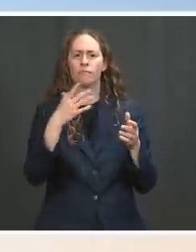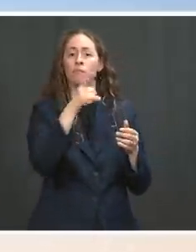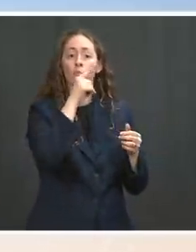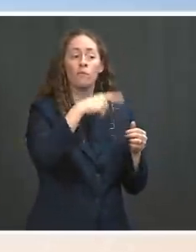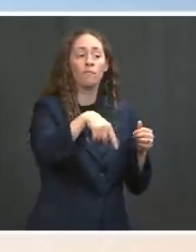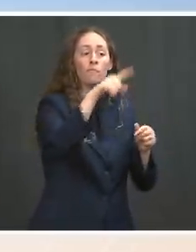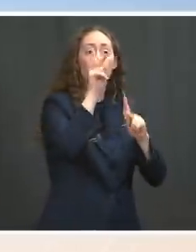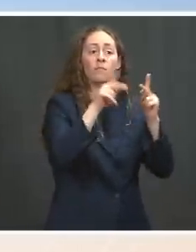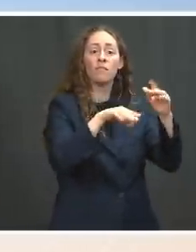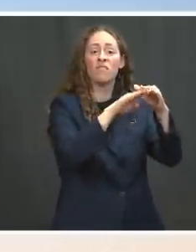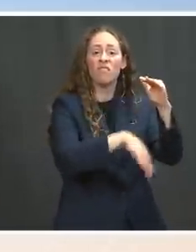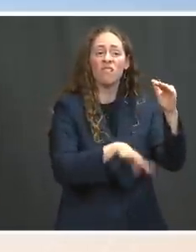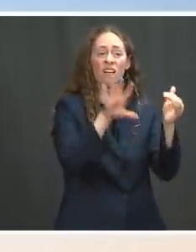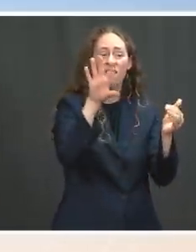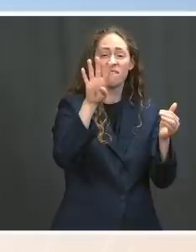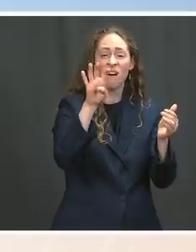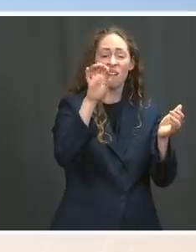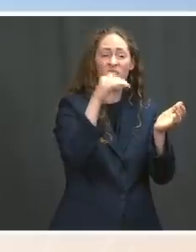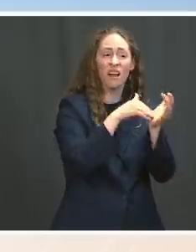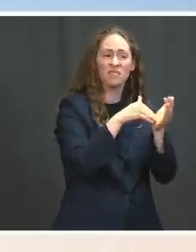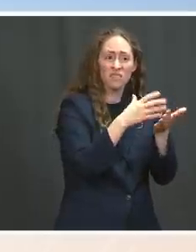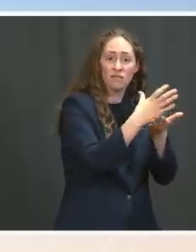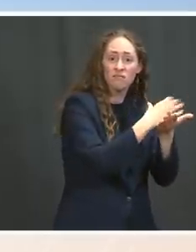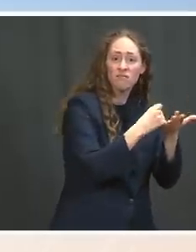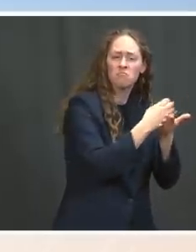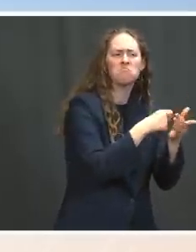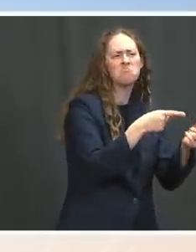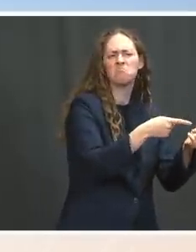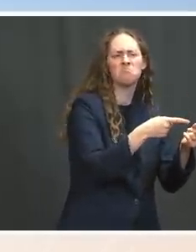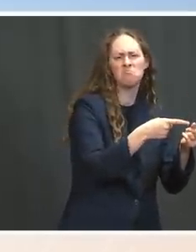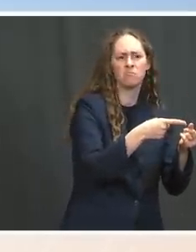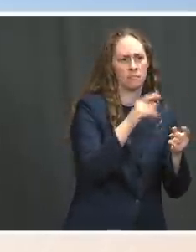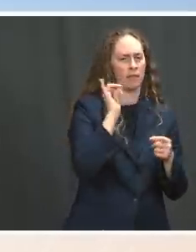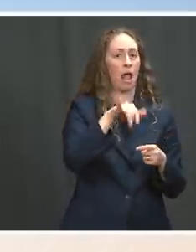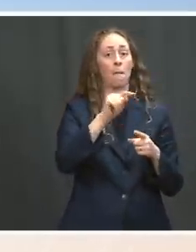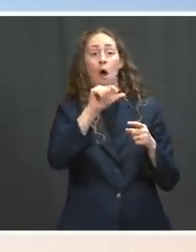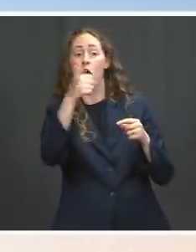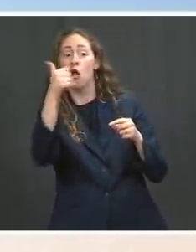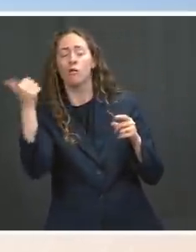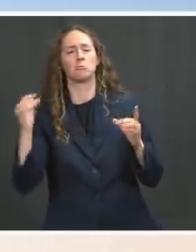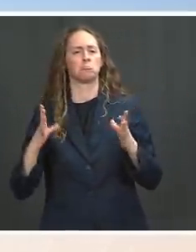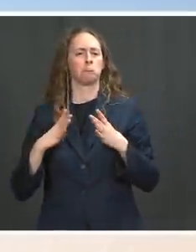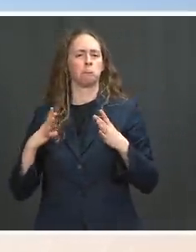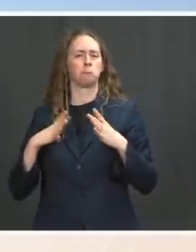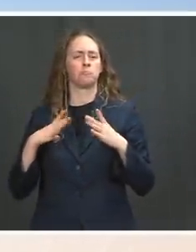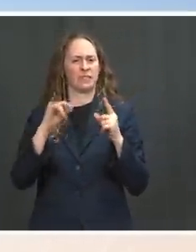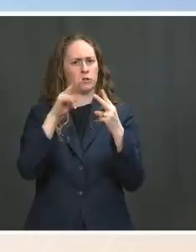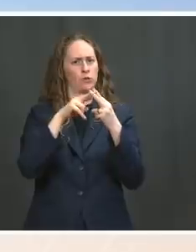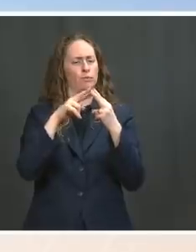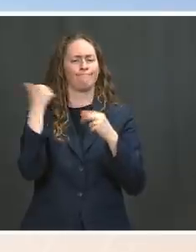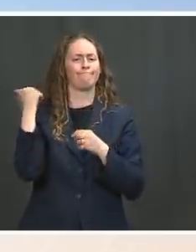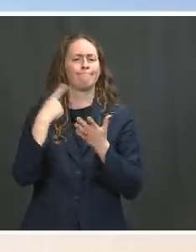Go ahead. The Press: We heard Secretary Buttigieg just mention the desire to include more funding for cybersecurity -- Ms. Psaki: Yeah.